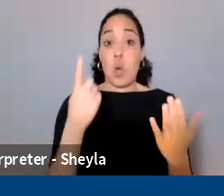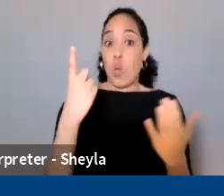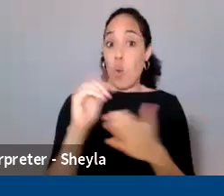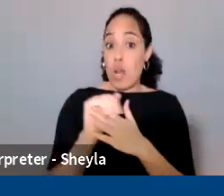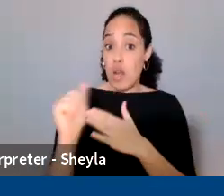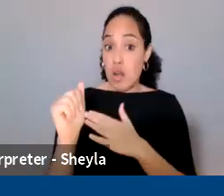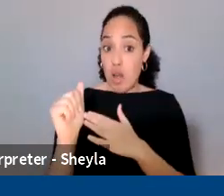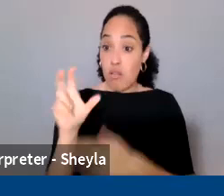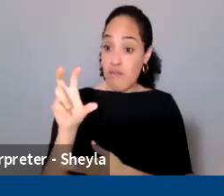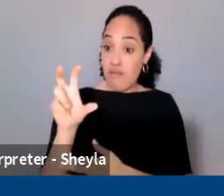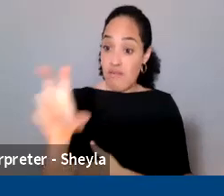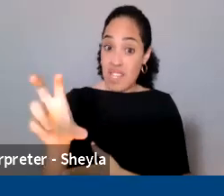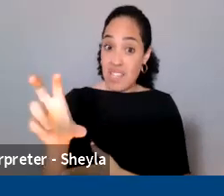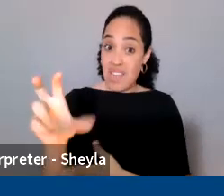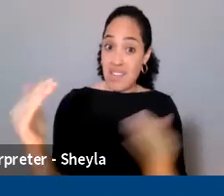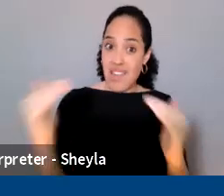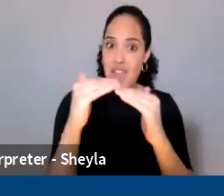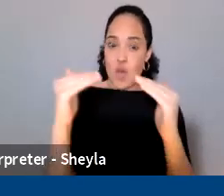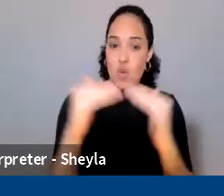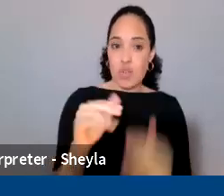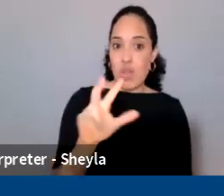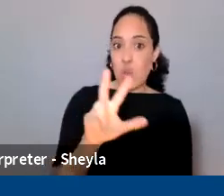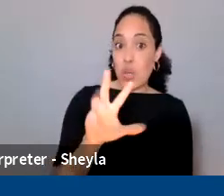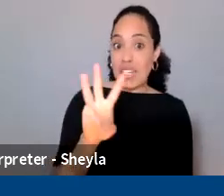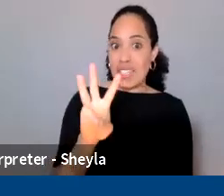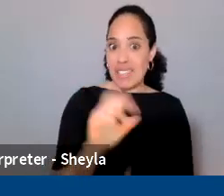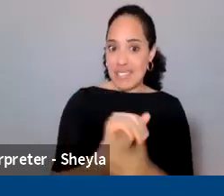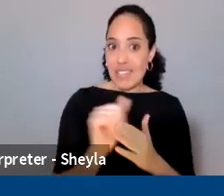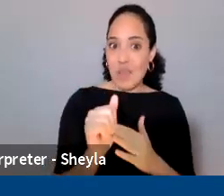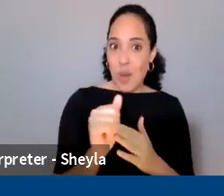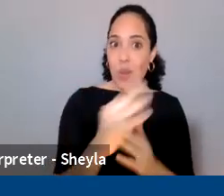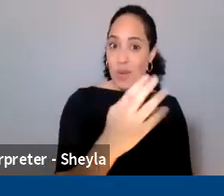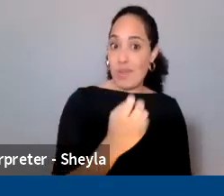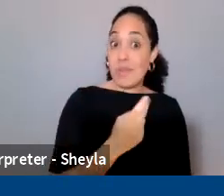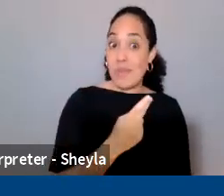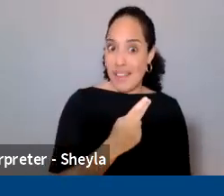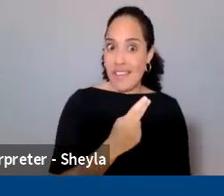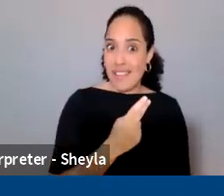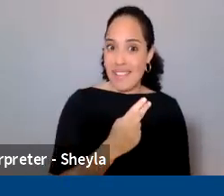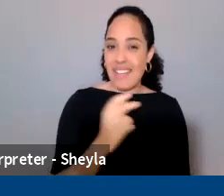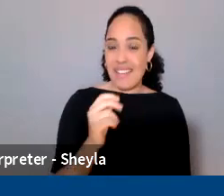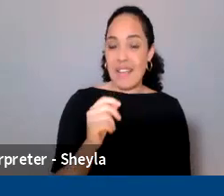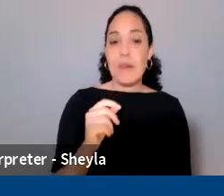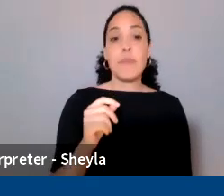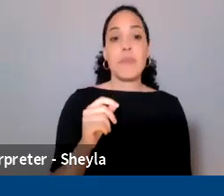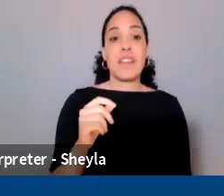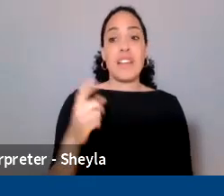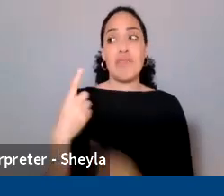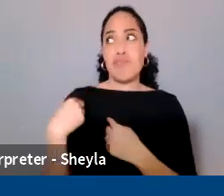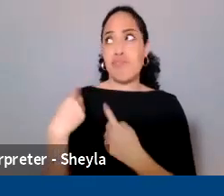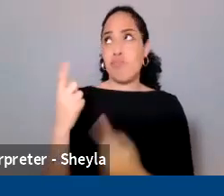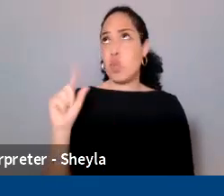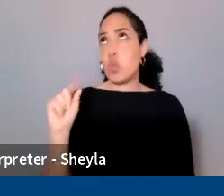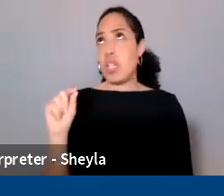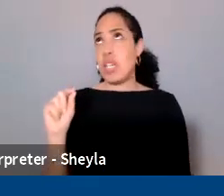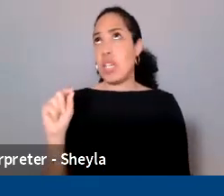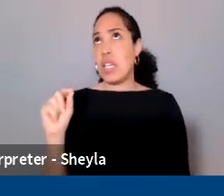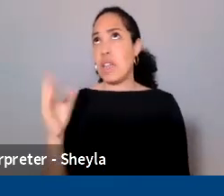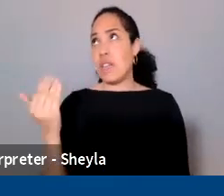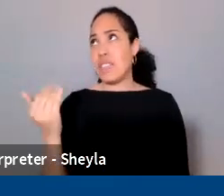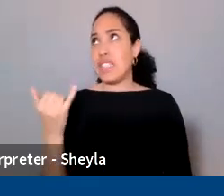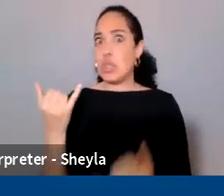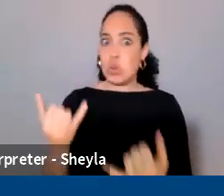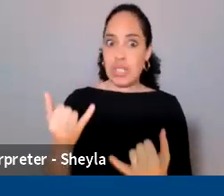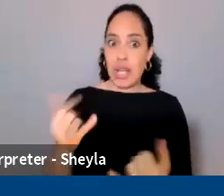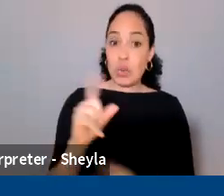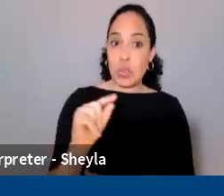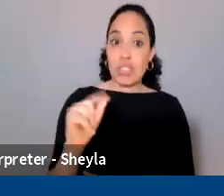um for uh approximately 2005 to present day 2021 uh FEMA the state and locals have invested over 16